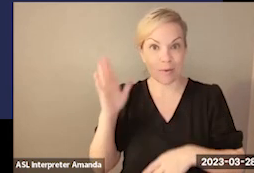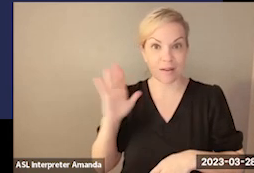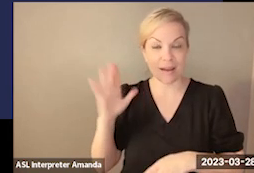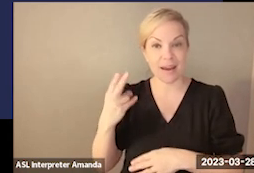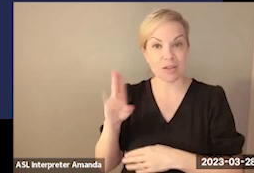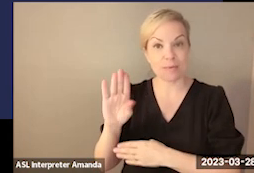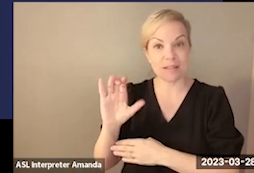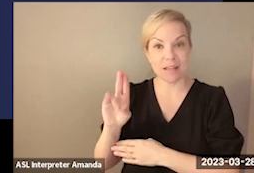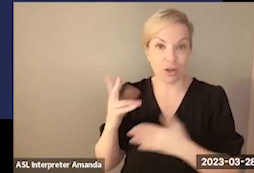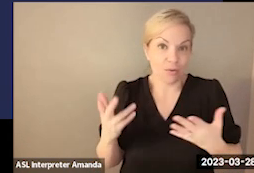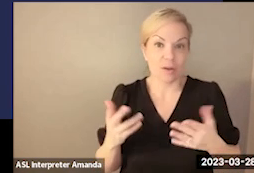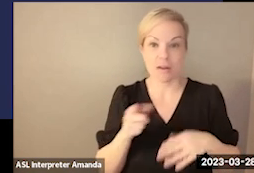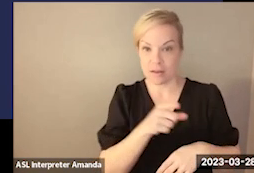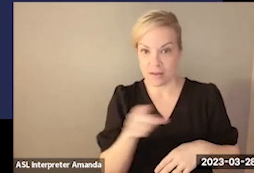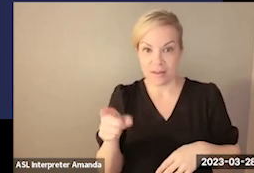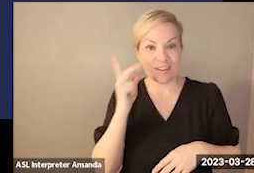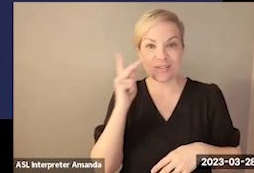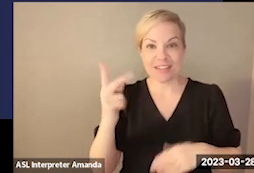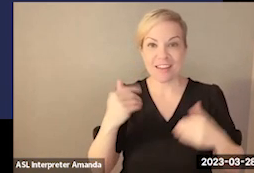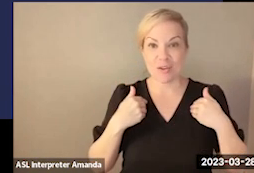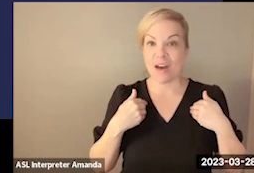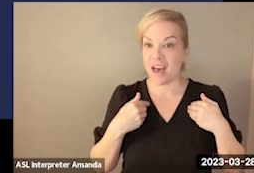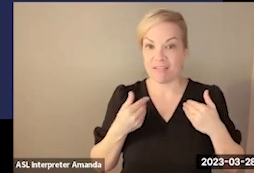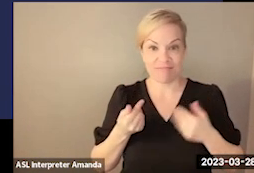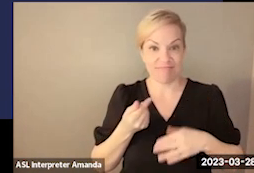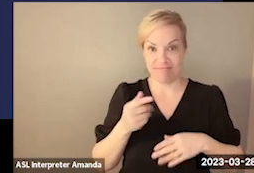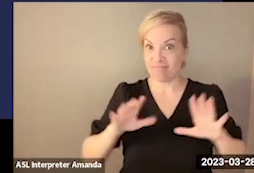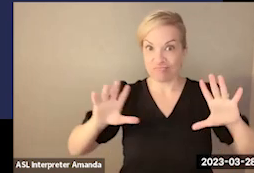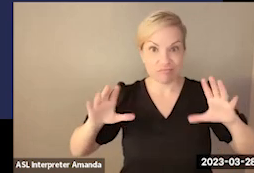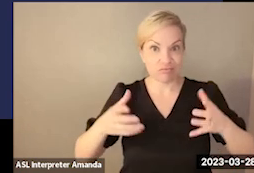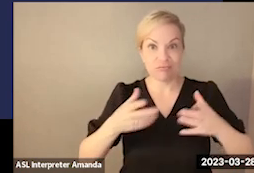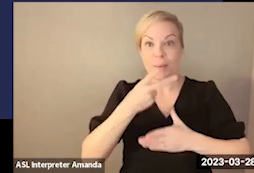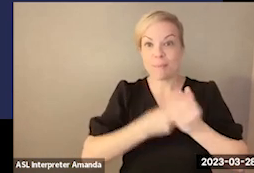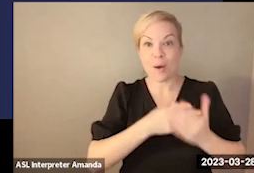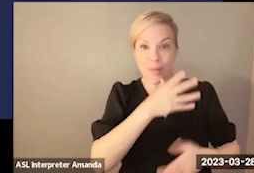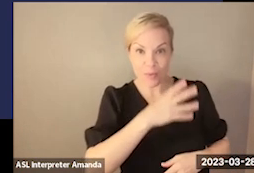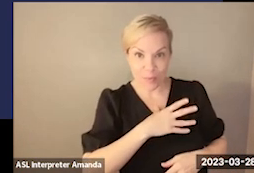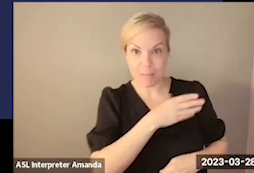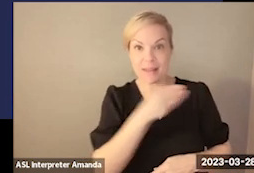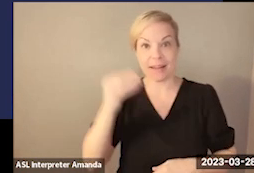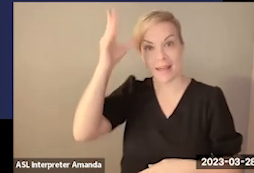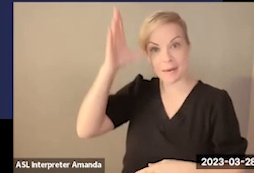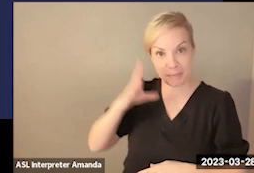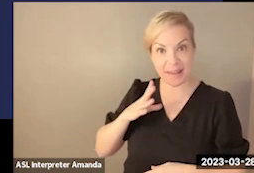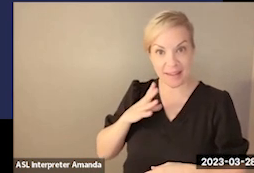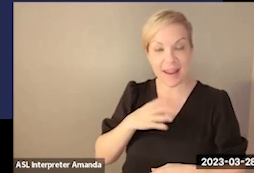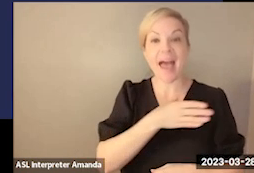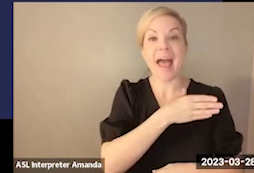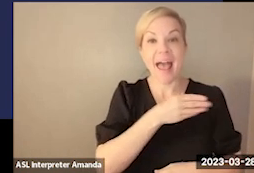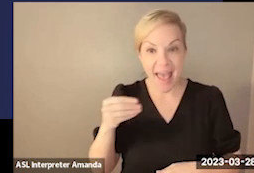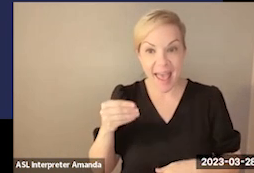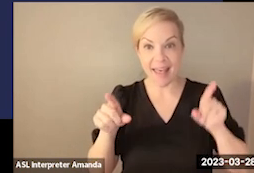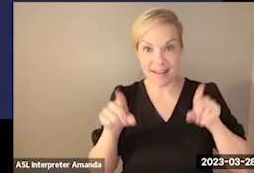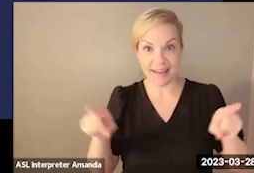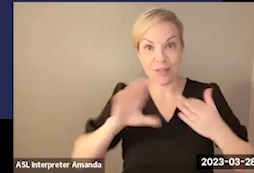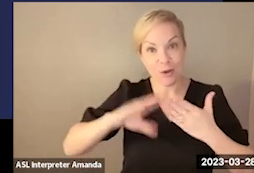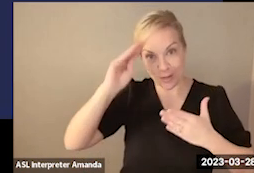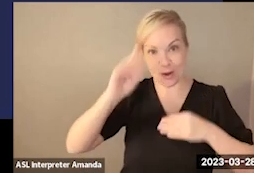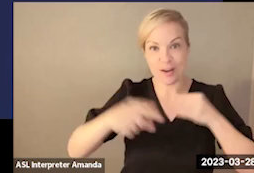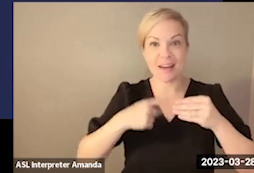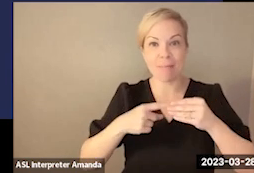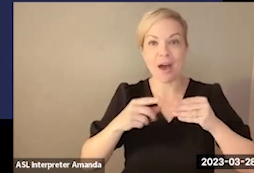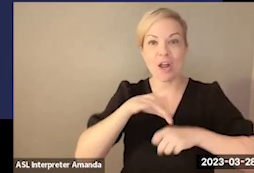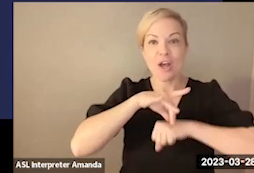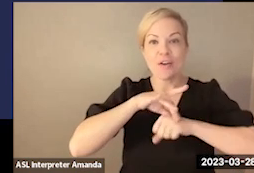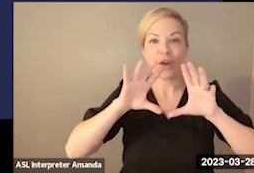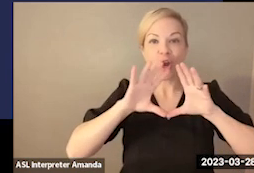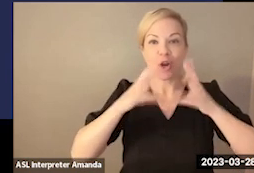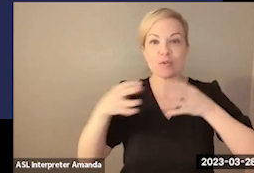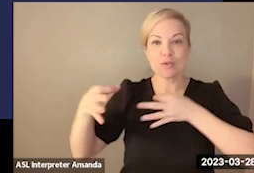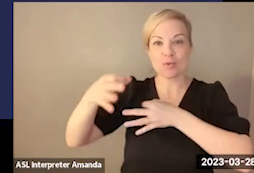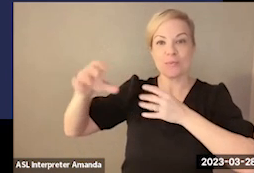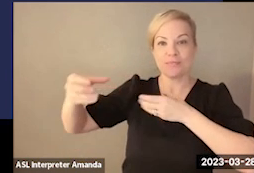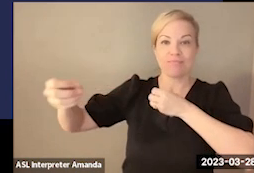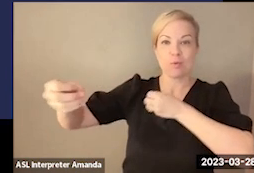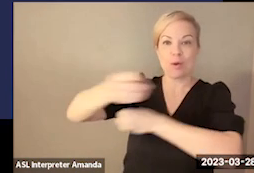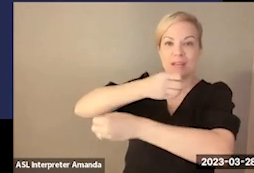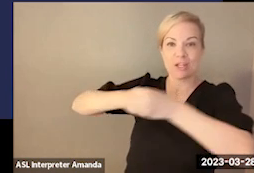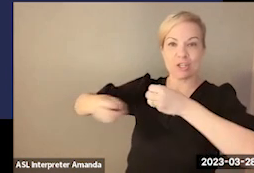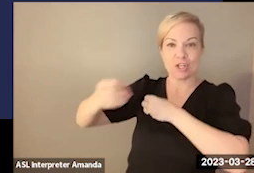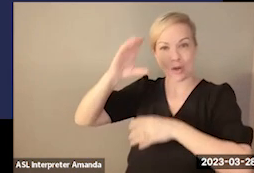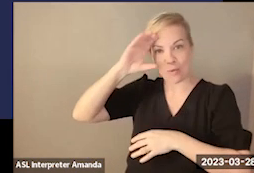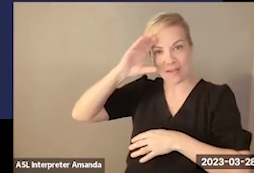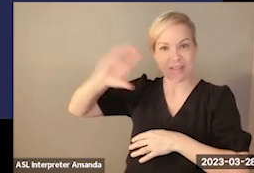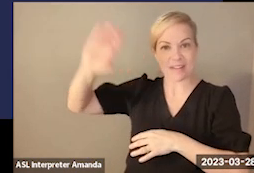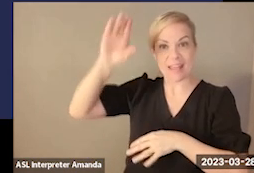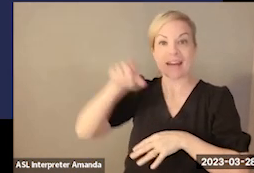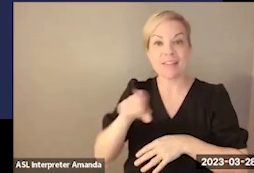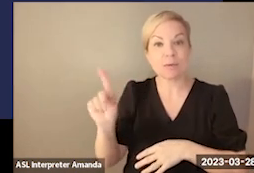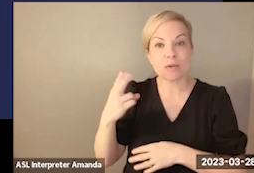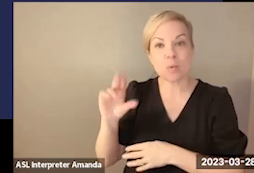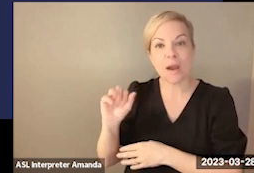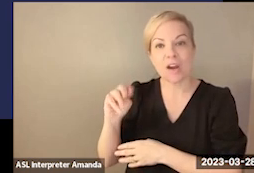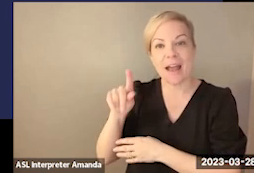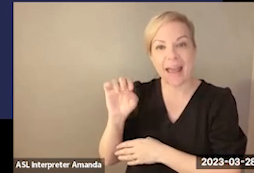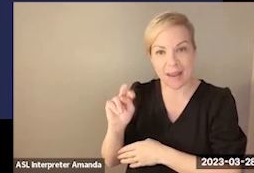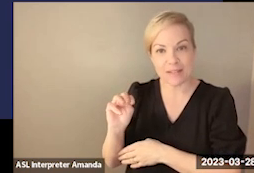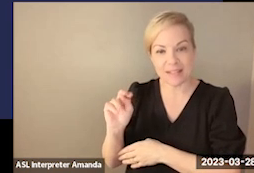Debbie Stine, Science & Technology Policy Academy: So you see that you know you have a good note, good portion of both women and men, and They're learning here about the earth's rotation around the sun. This was at the Hampson Hampton Institute, which is one of the first Hbc use.